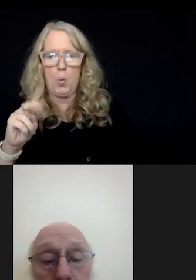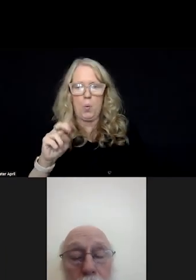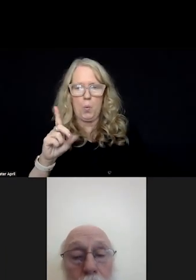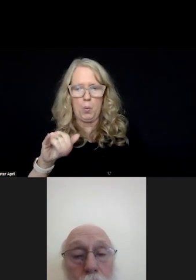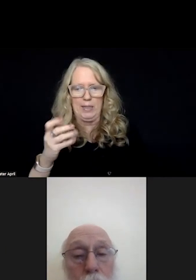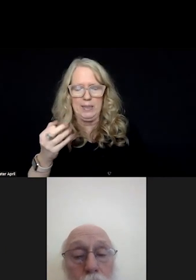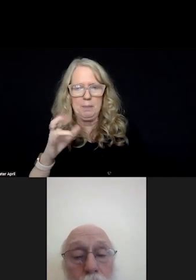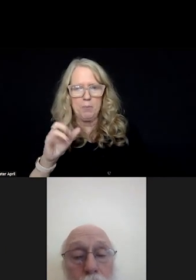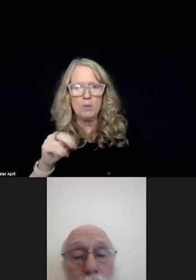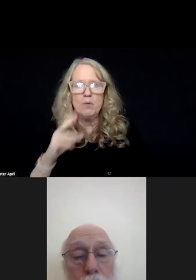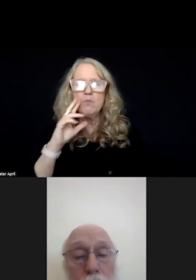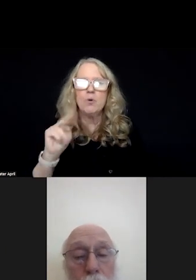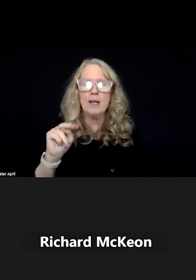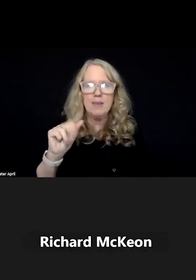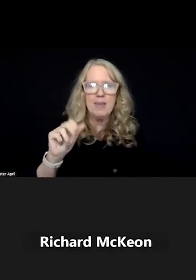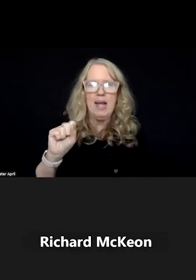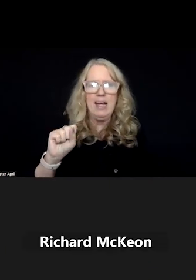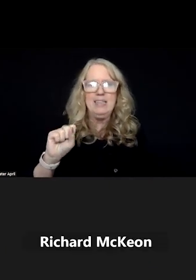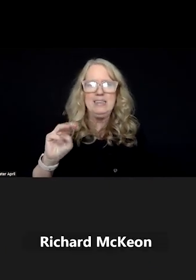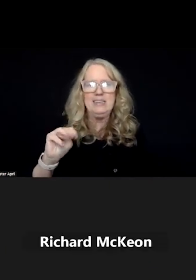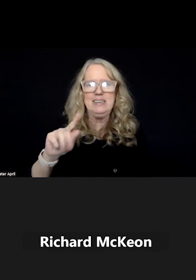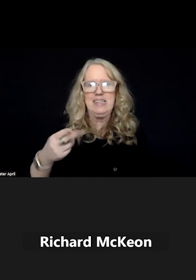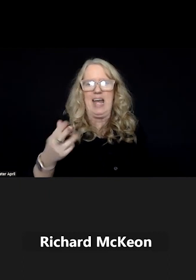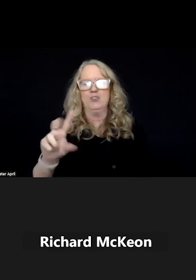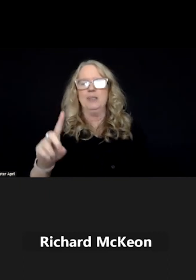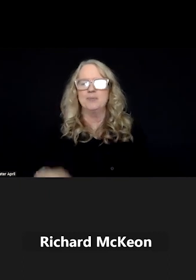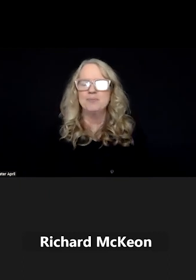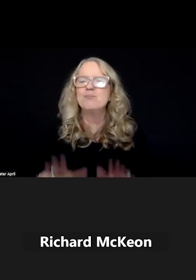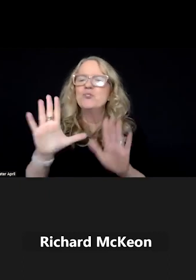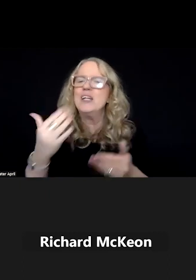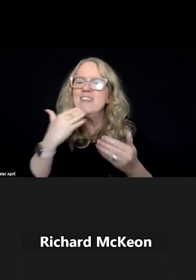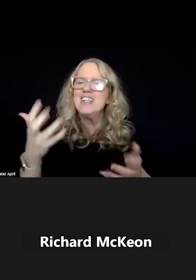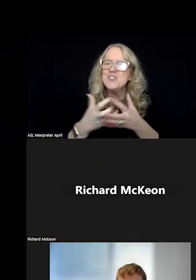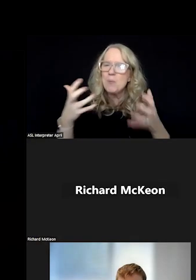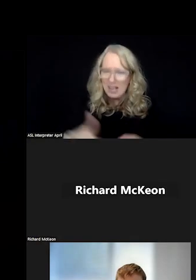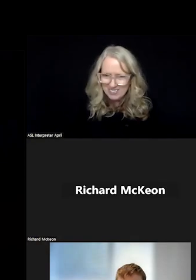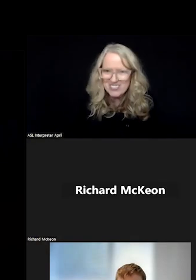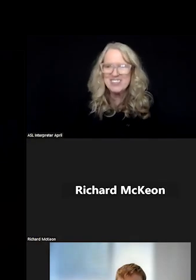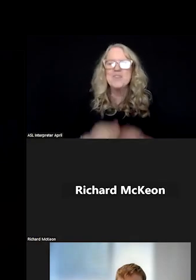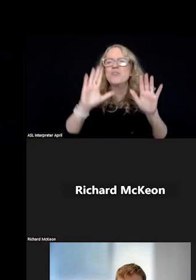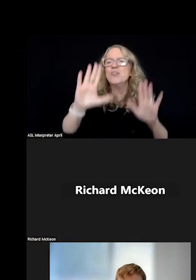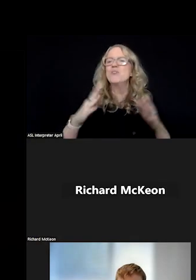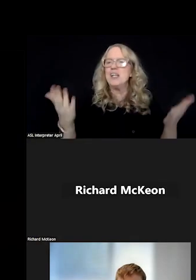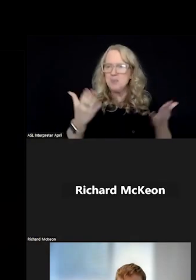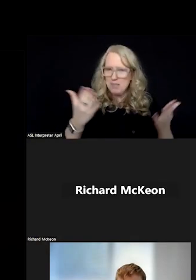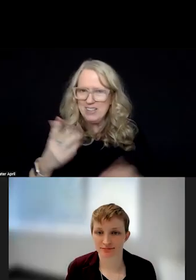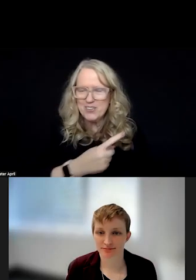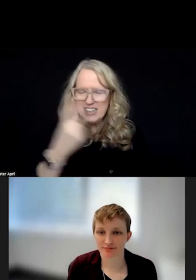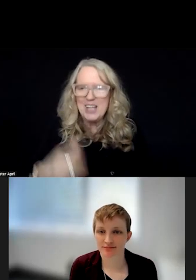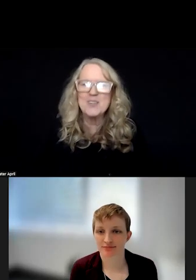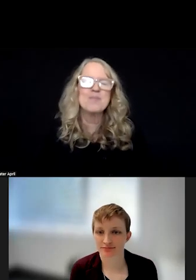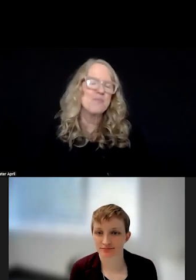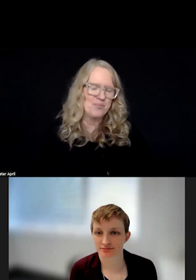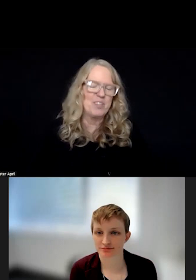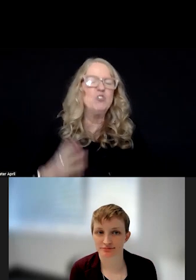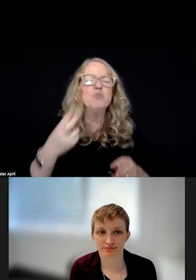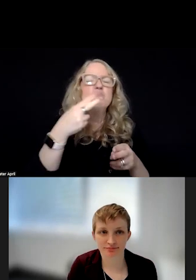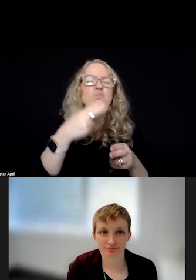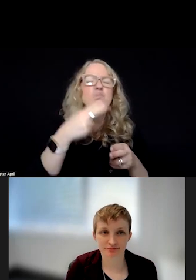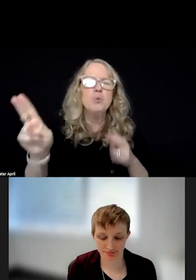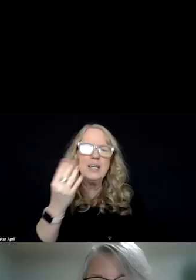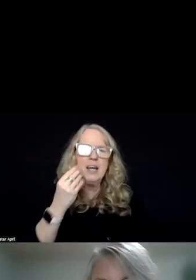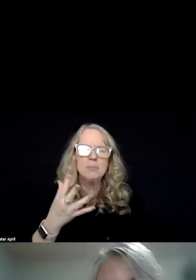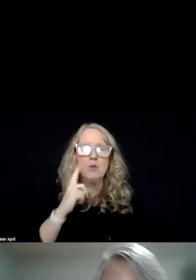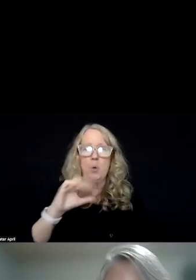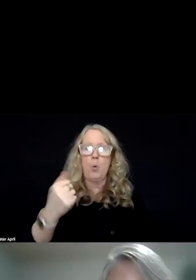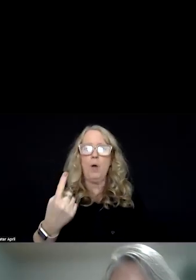GREAT. THANK YOU. JUST HAVE A COUPLE OF QUICK UPDATES. THE